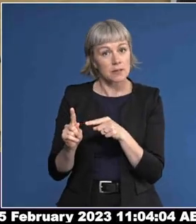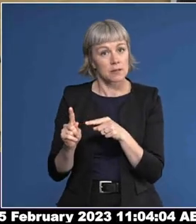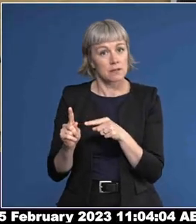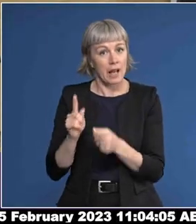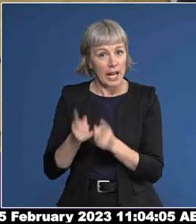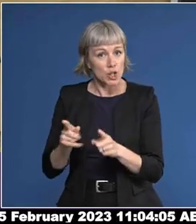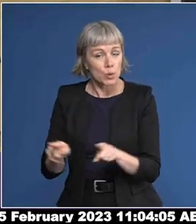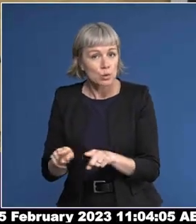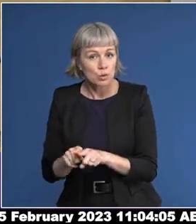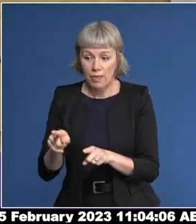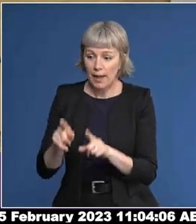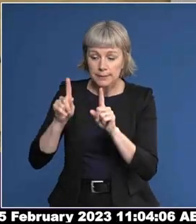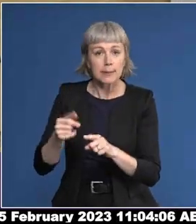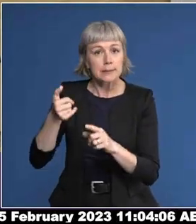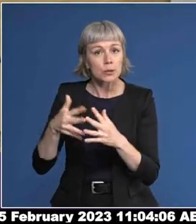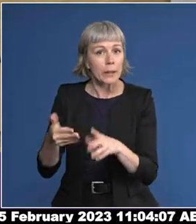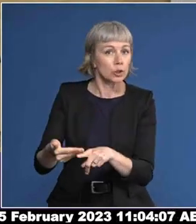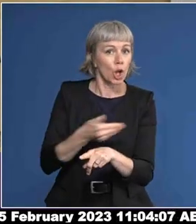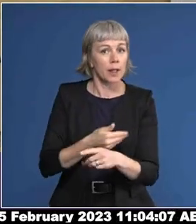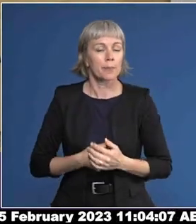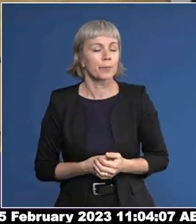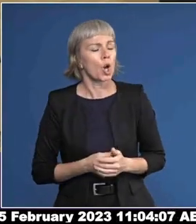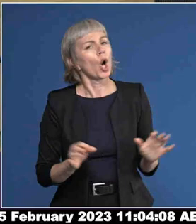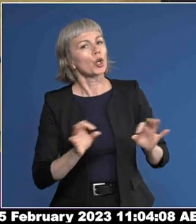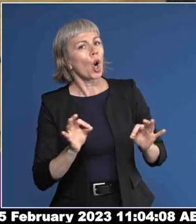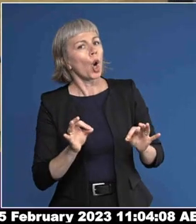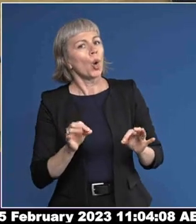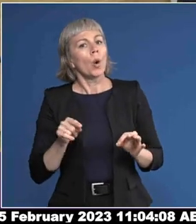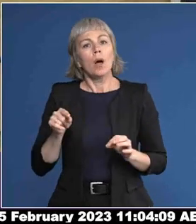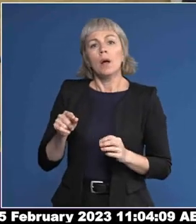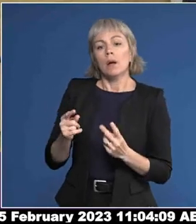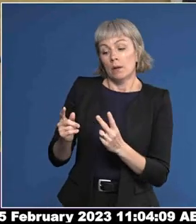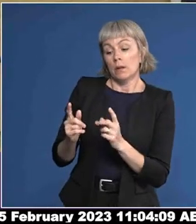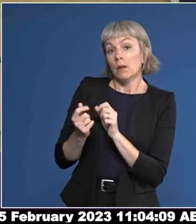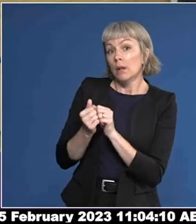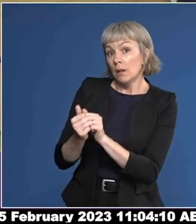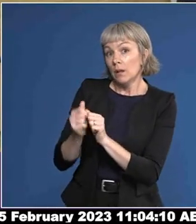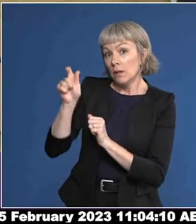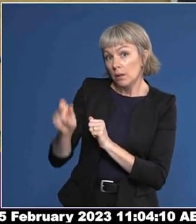No, it is generally someone that has passed their probation - their six-month probation period. And we try and align people with different buddies, so they are